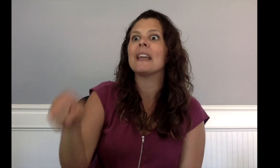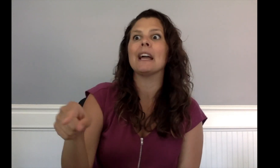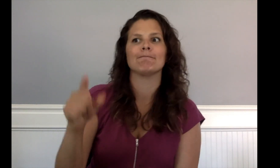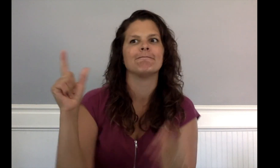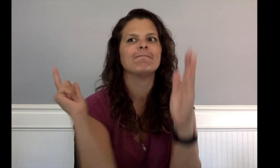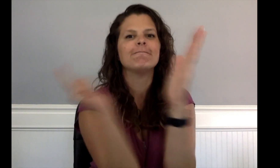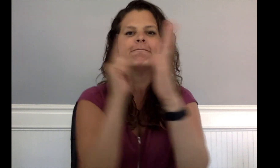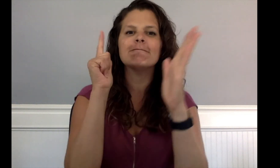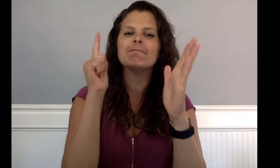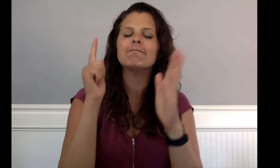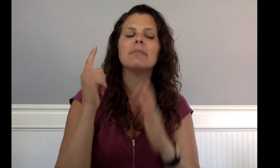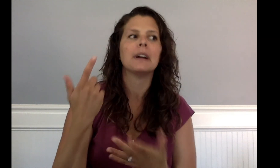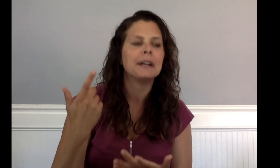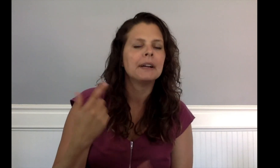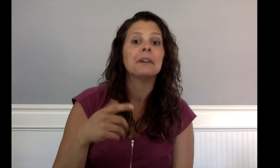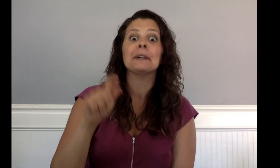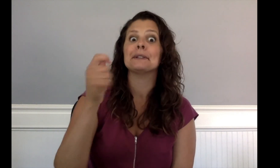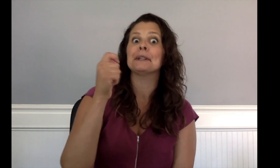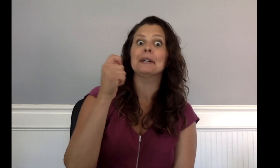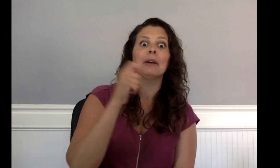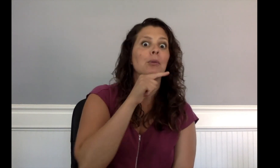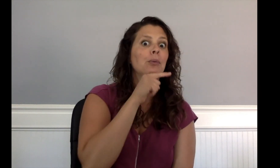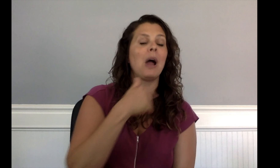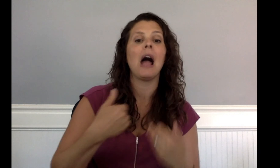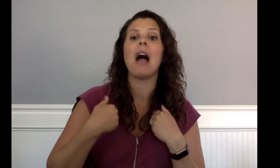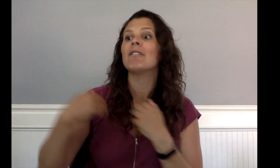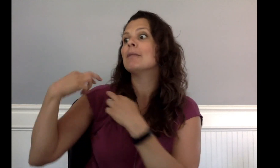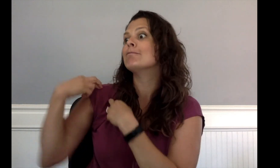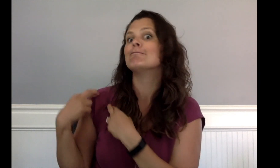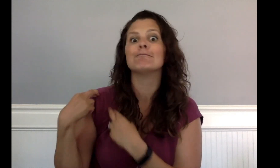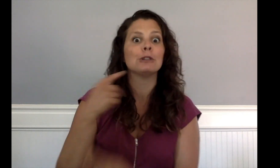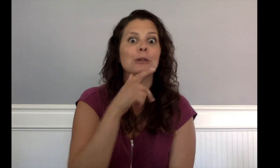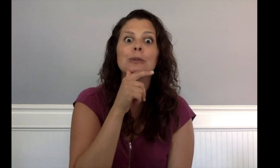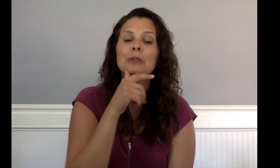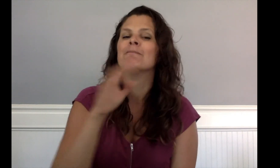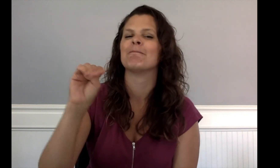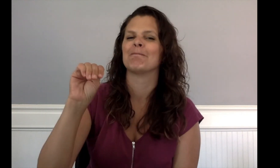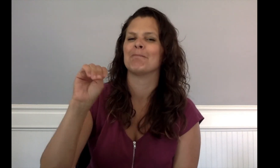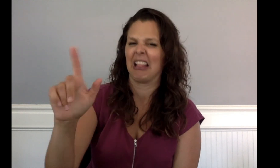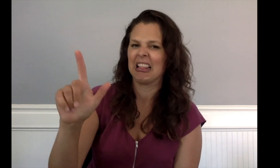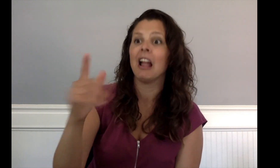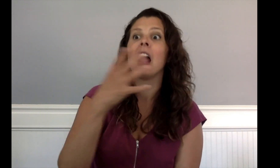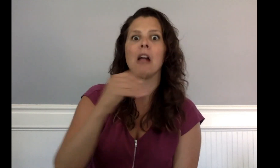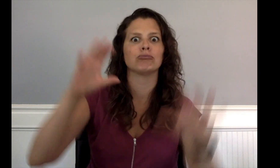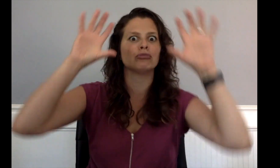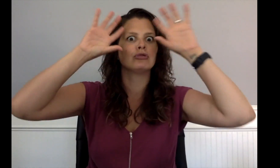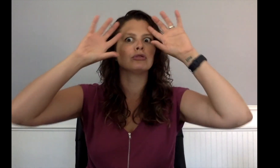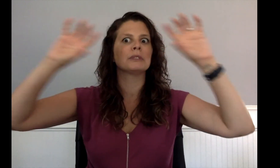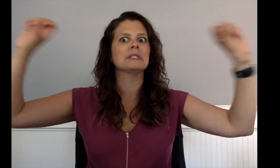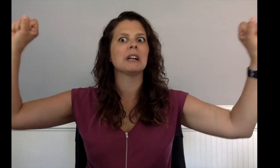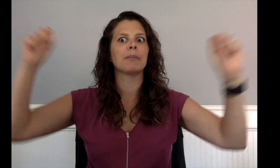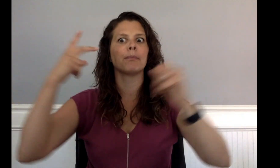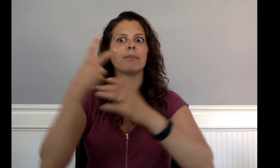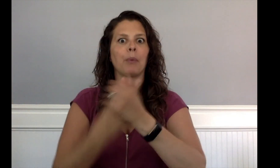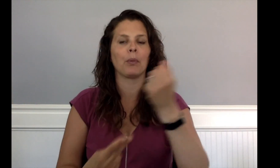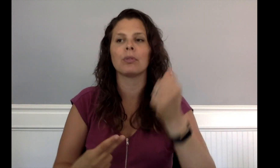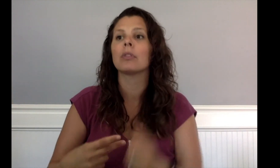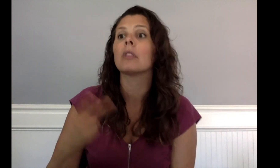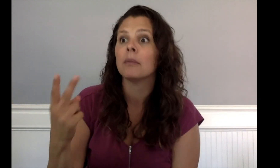when she wasn’t there. Only ML and the superintendent